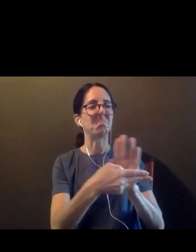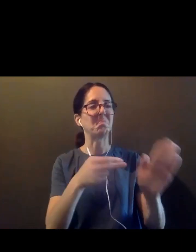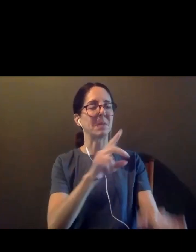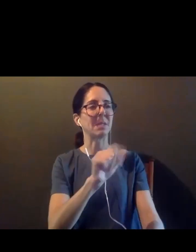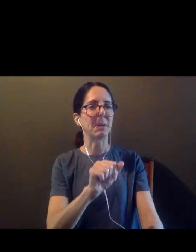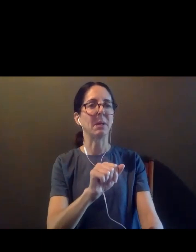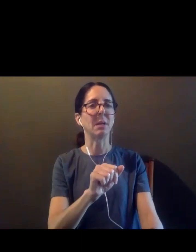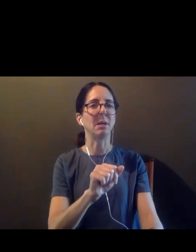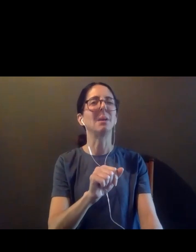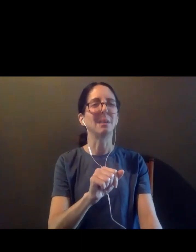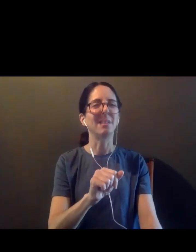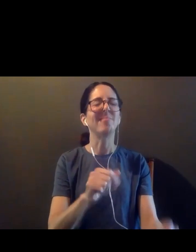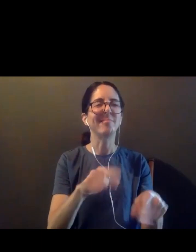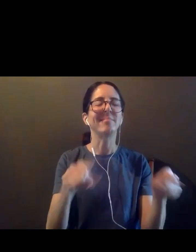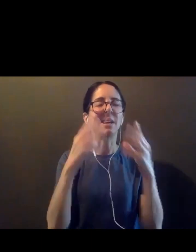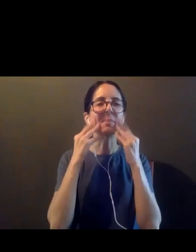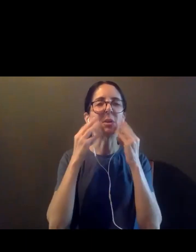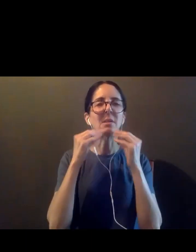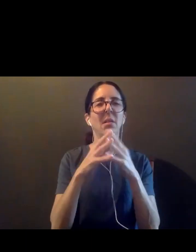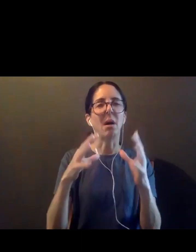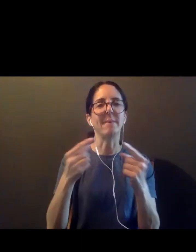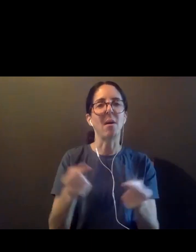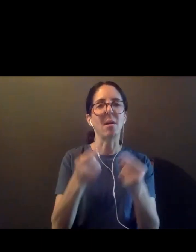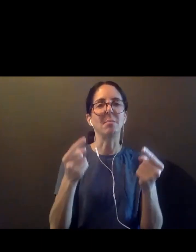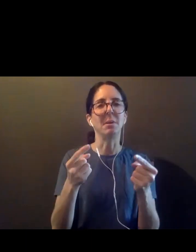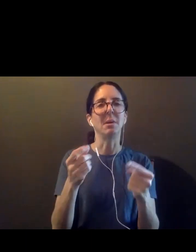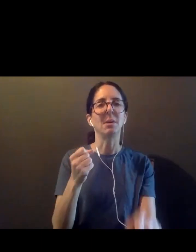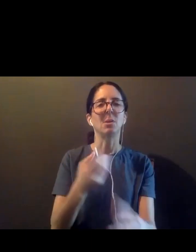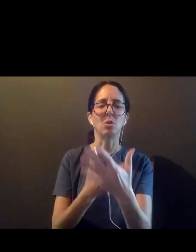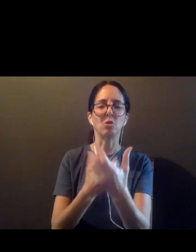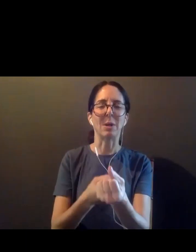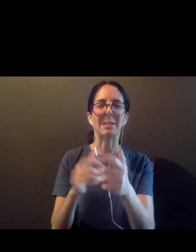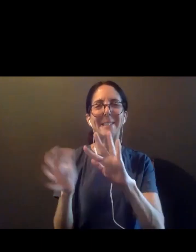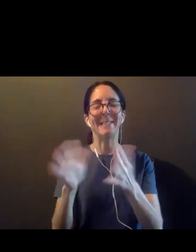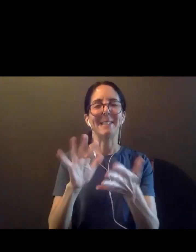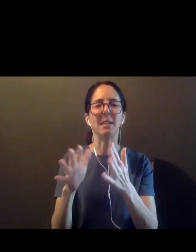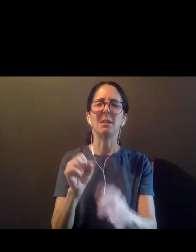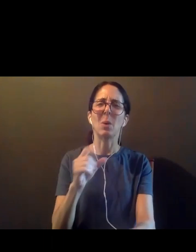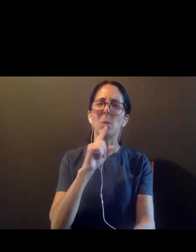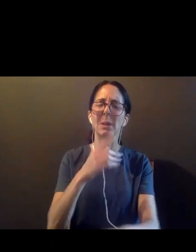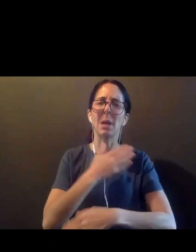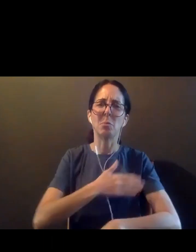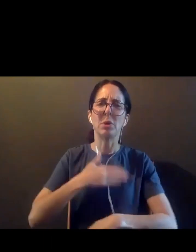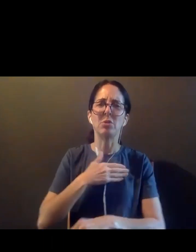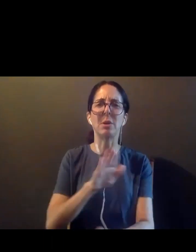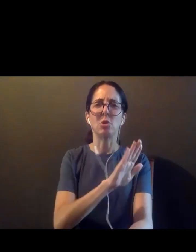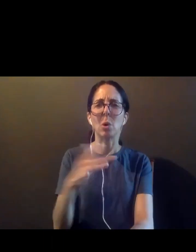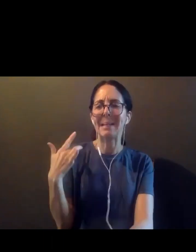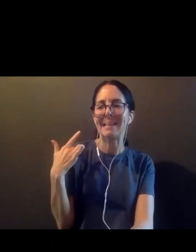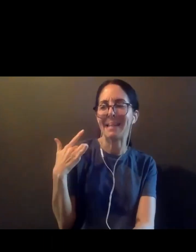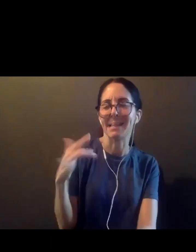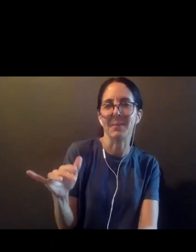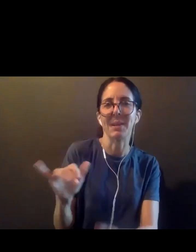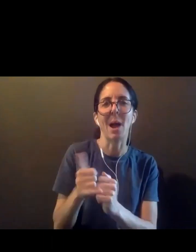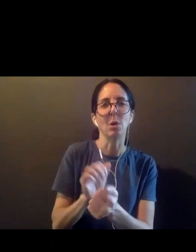So, I really am so moved by how sensitively you approach your own work and how you center